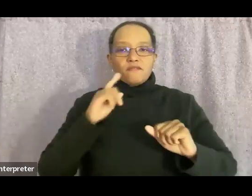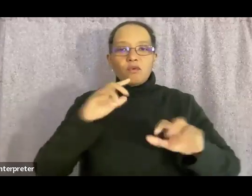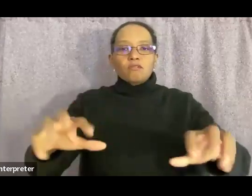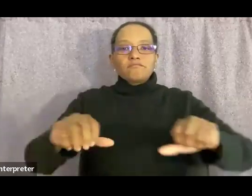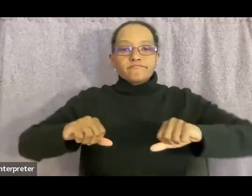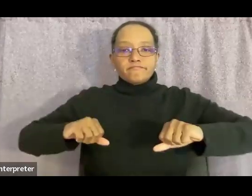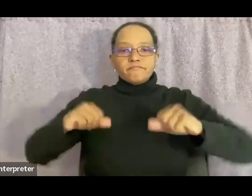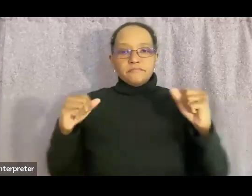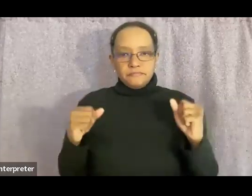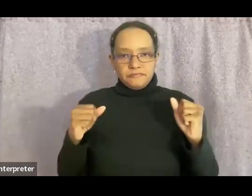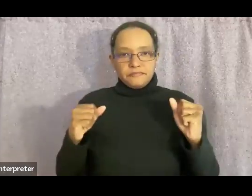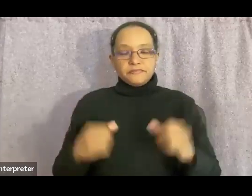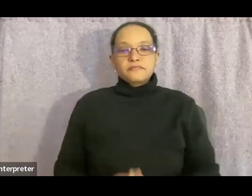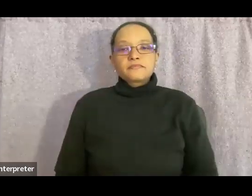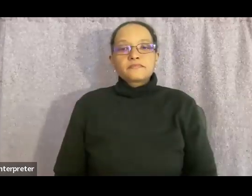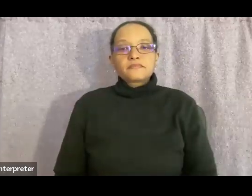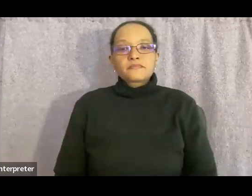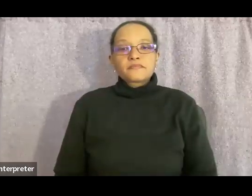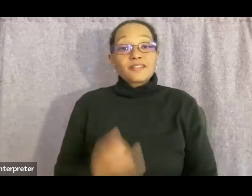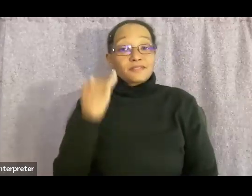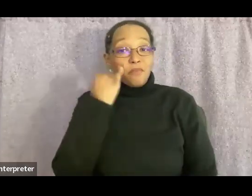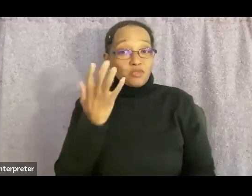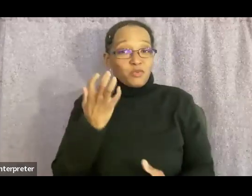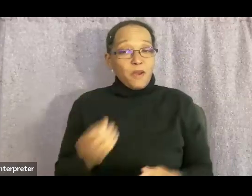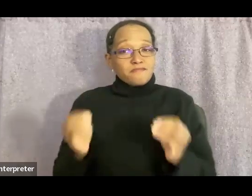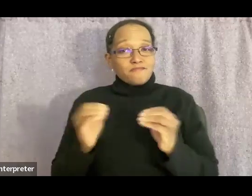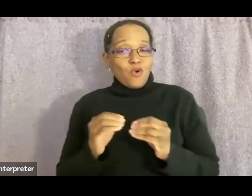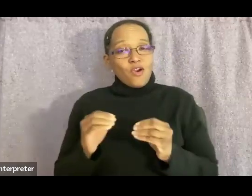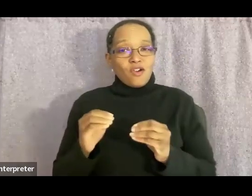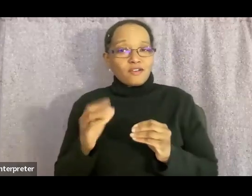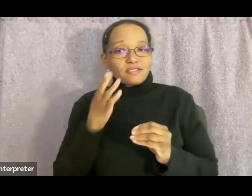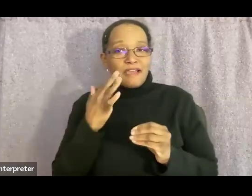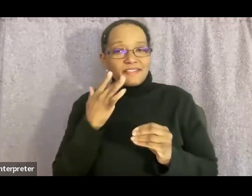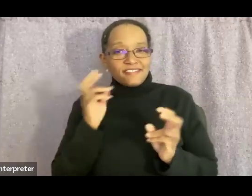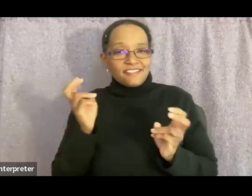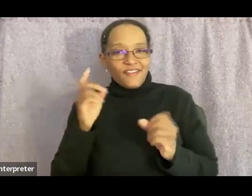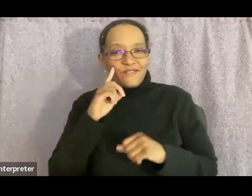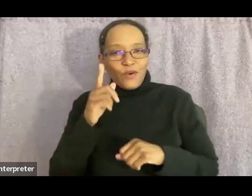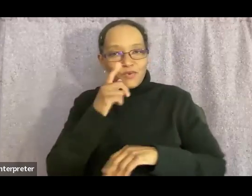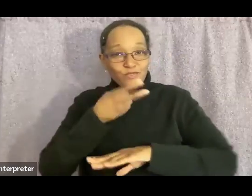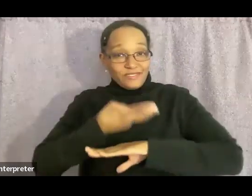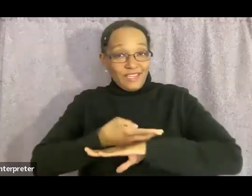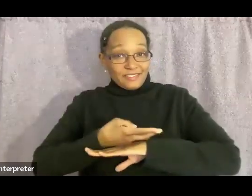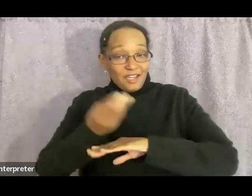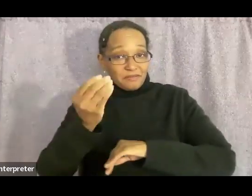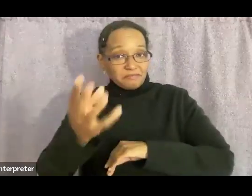If you want to get extra spicy for the supine folks, when you come up with your arms,